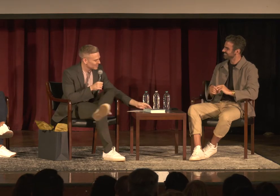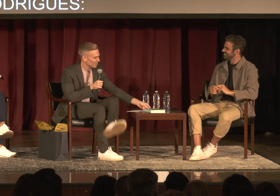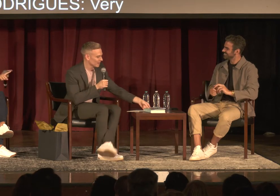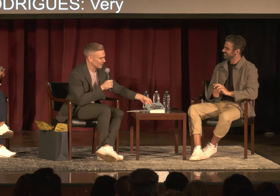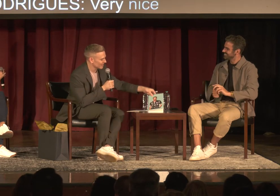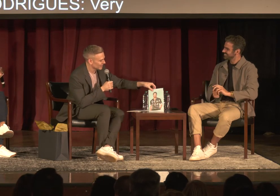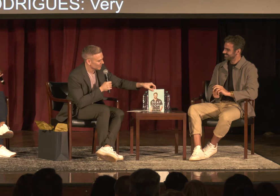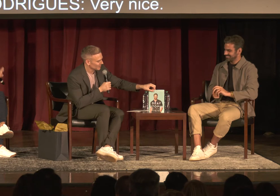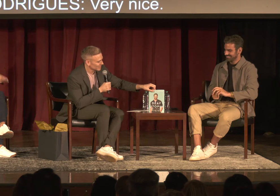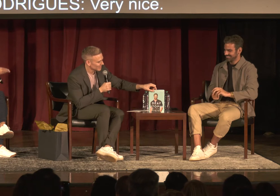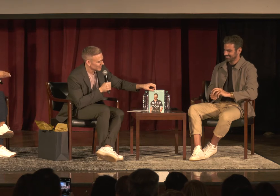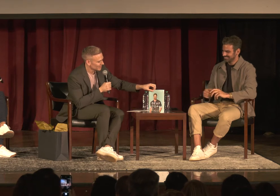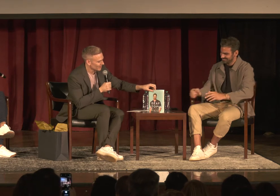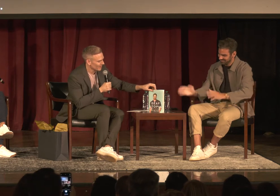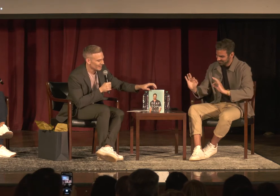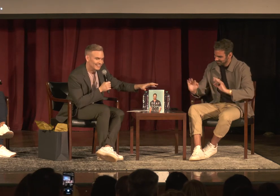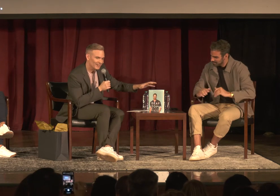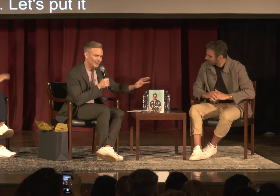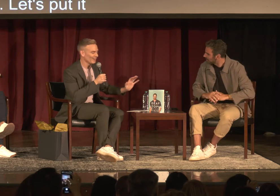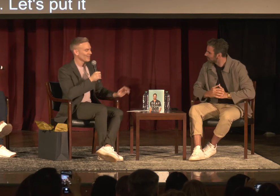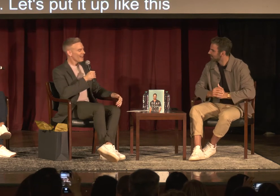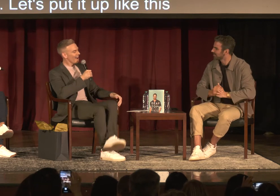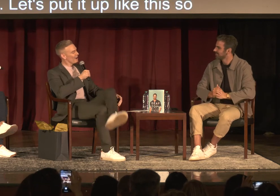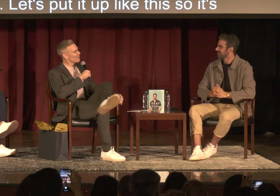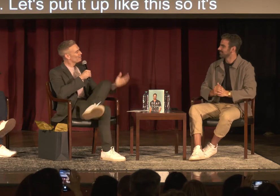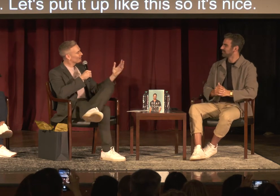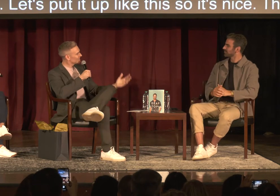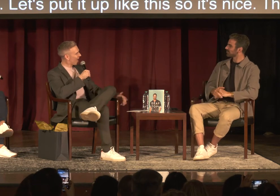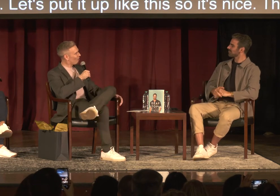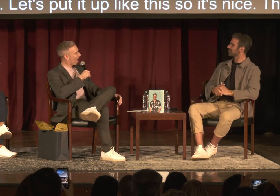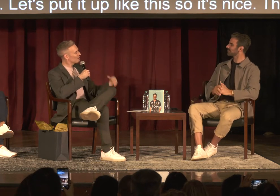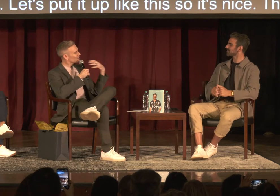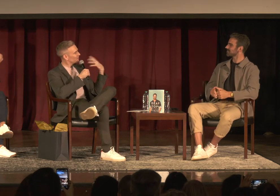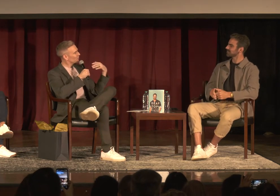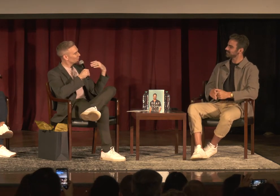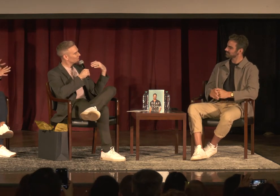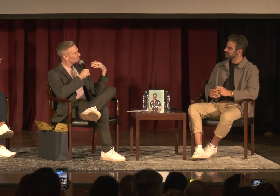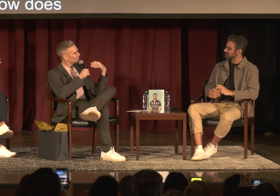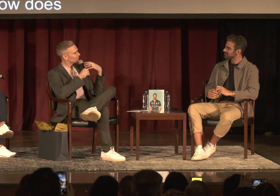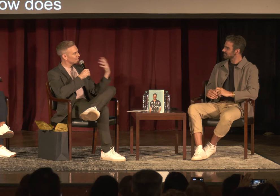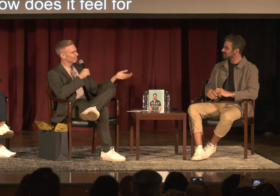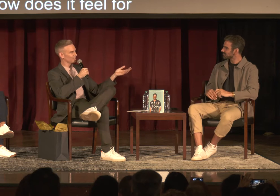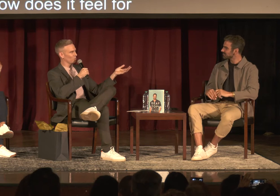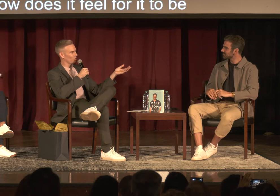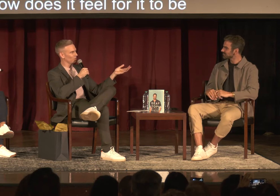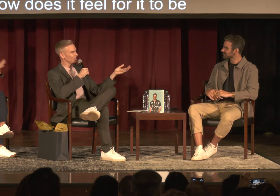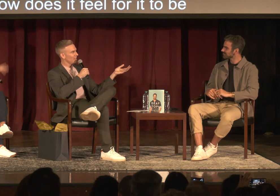Let's put it up like this so it looks nice. There we go. There we go. The book is out. How does it feel for it to be released into the world